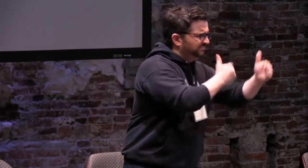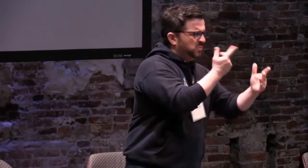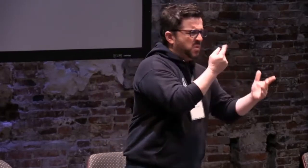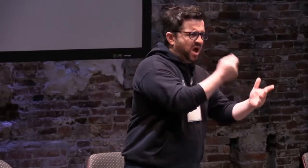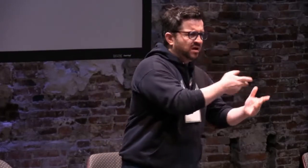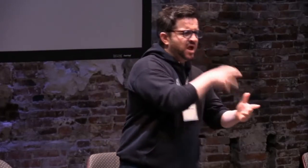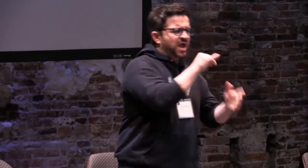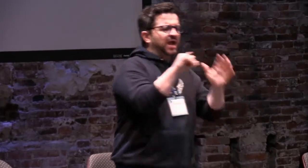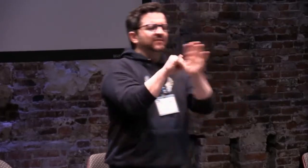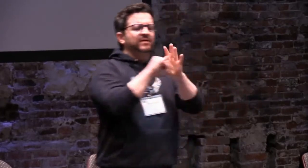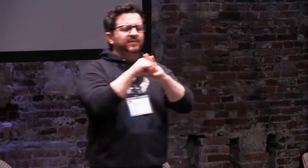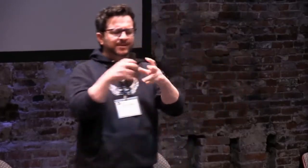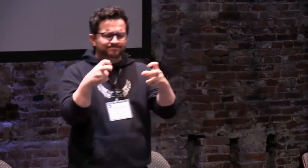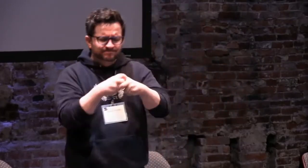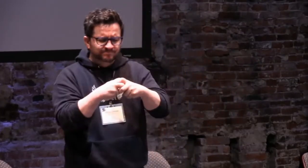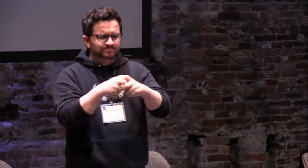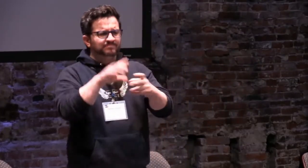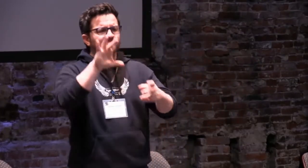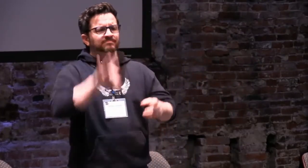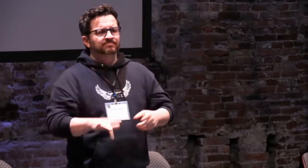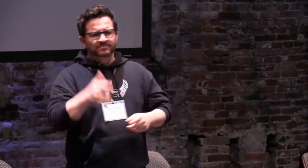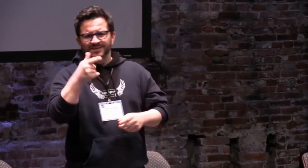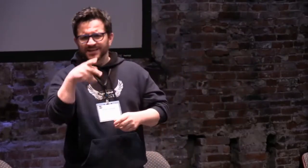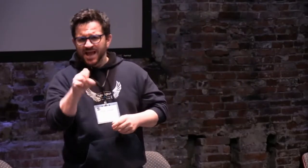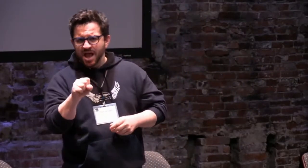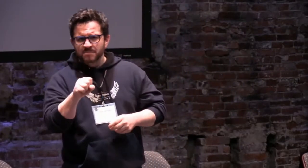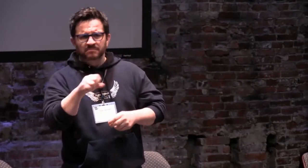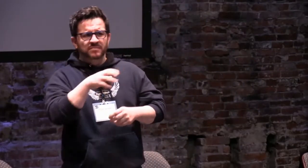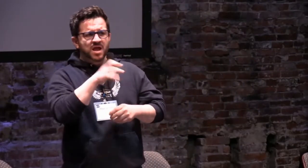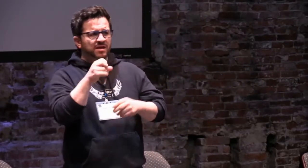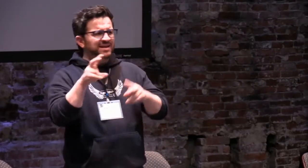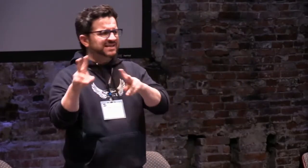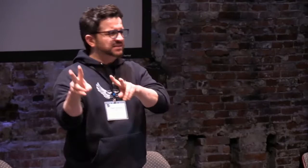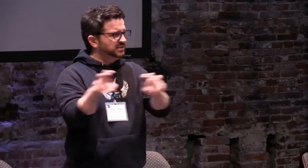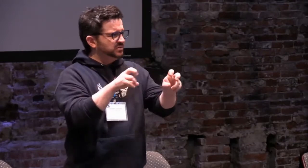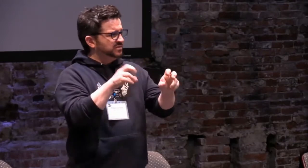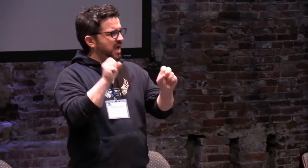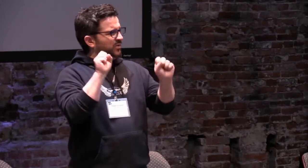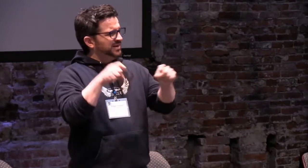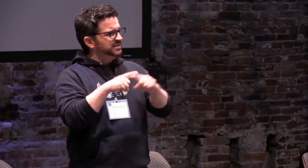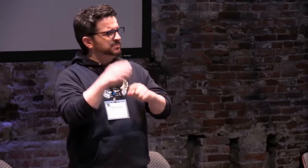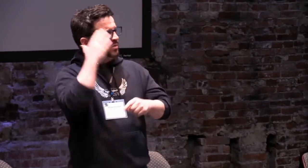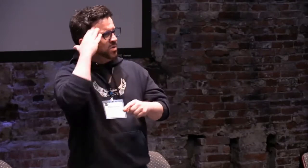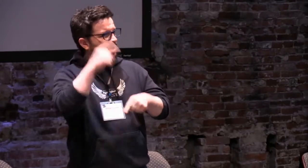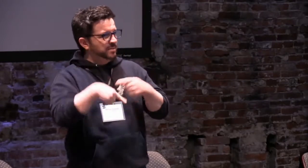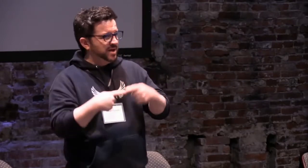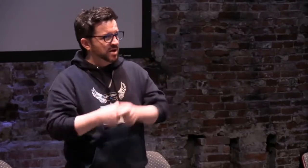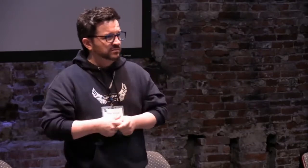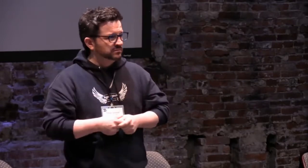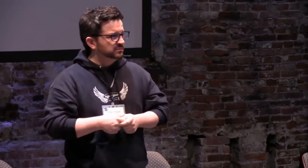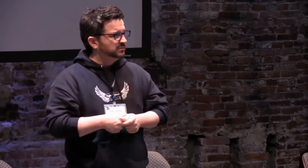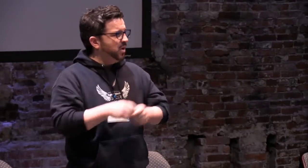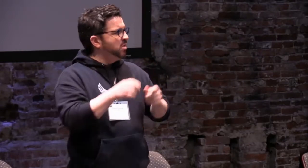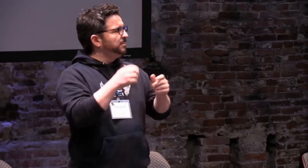and to identify the positive journey of where we're going in the future. And we're gonna talk about these issues,